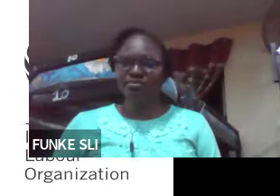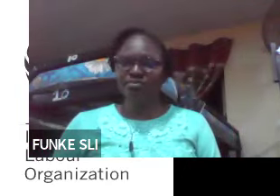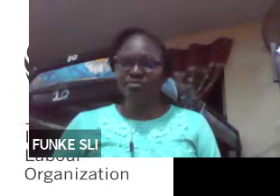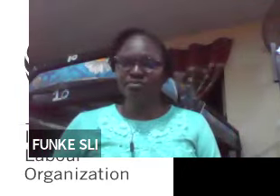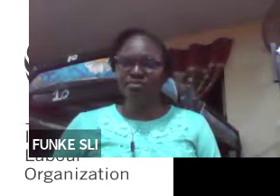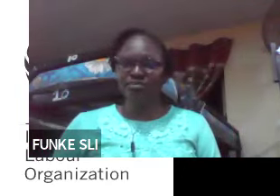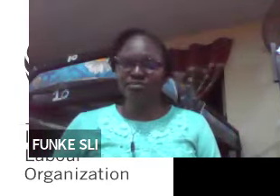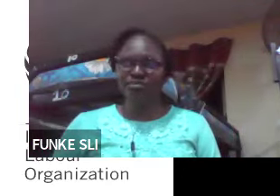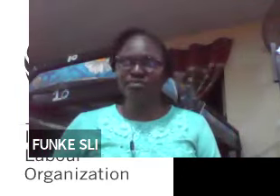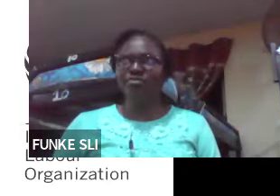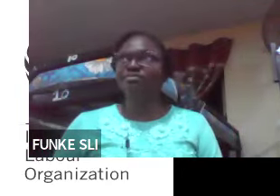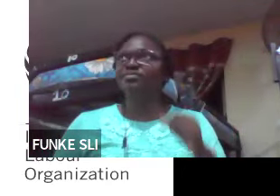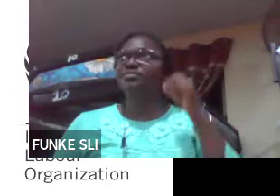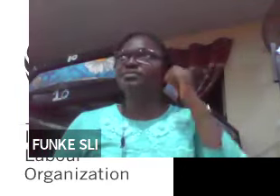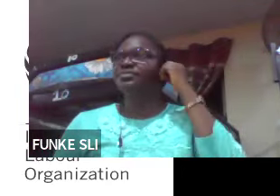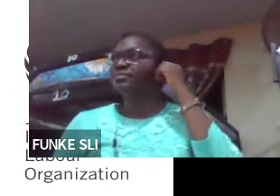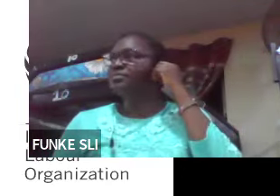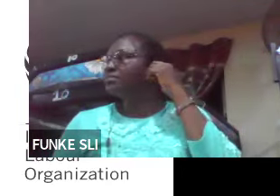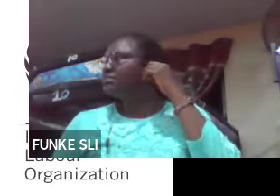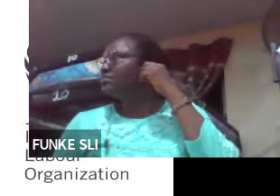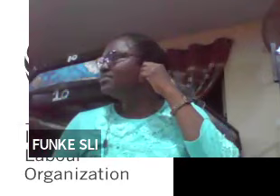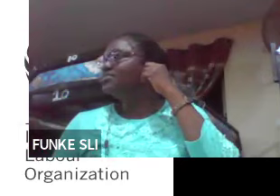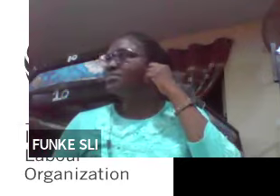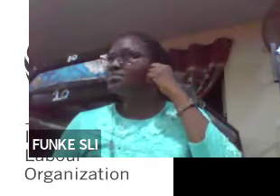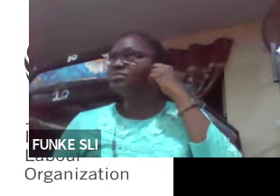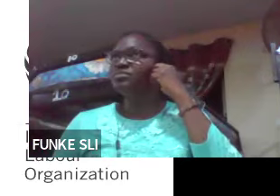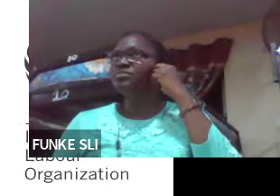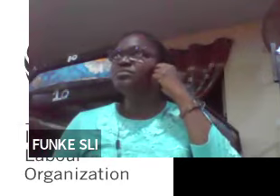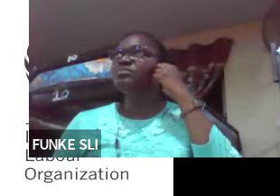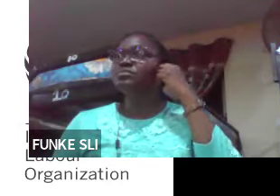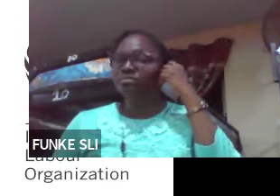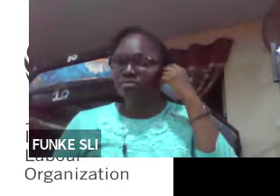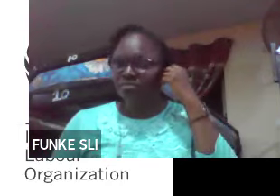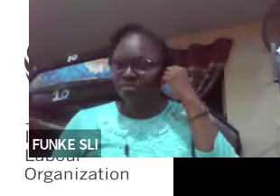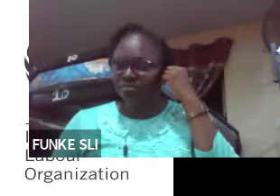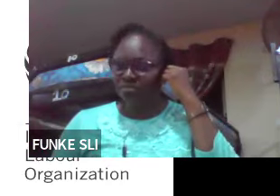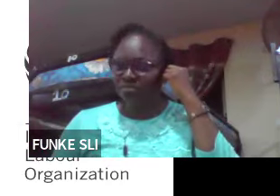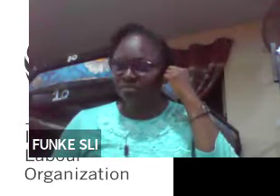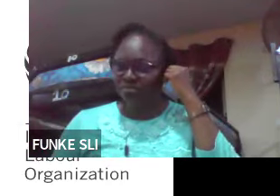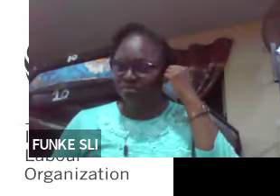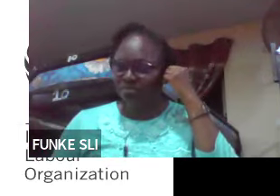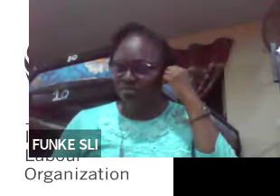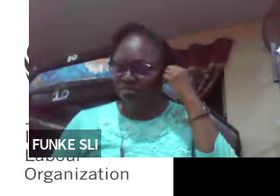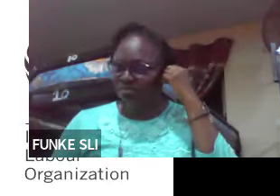joy: I can't hear you. Victor Diji: Okay. Victor Diji: 2 seats. Ima Chima: Is. Can I just jump in?